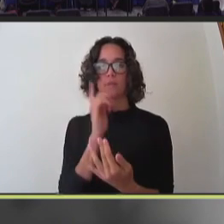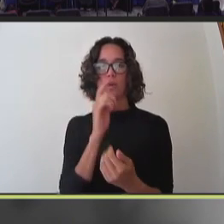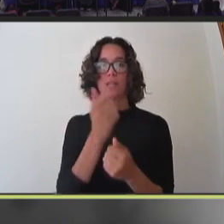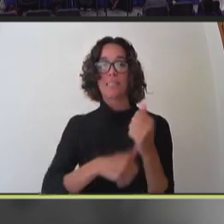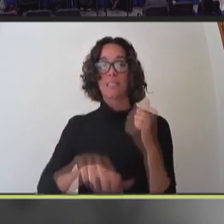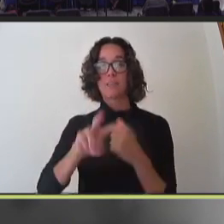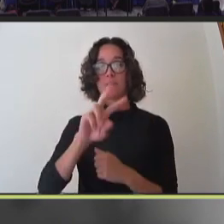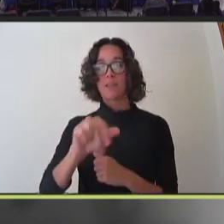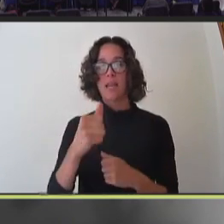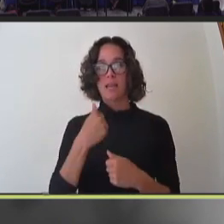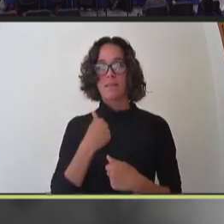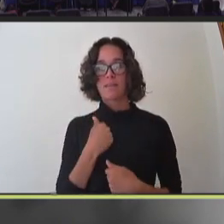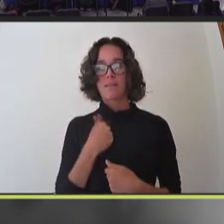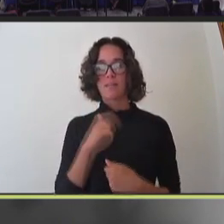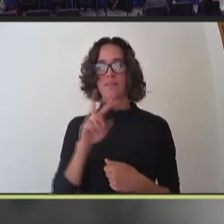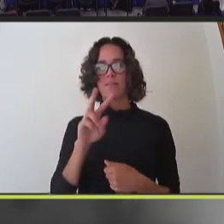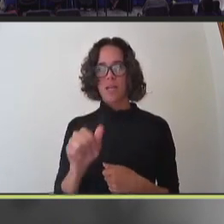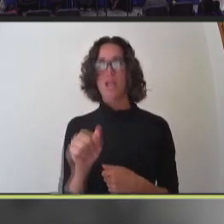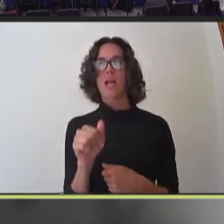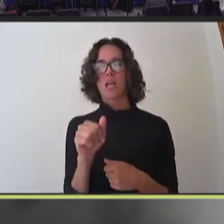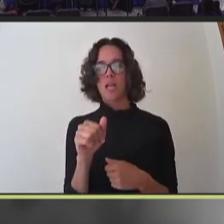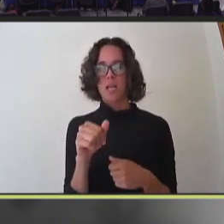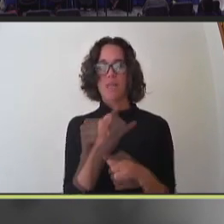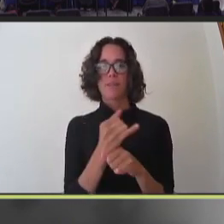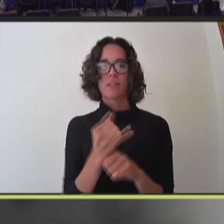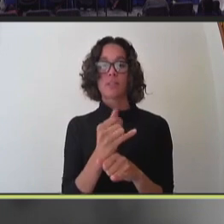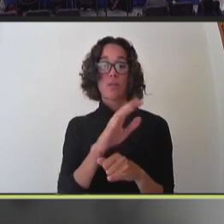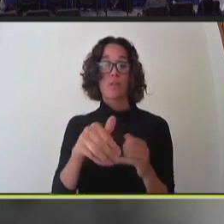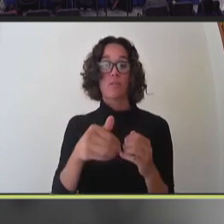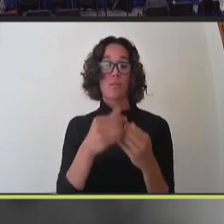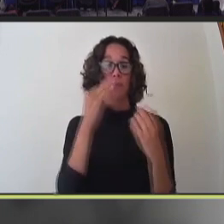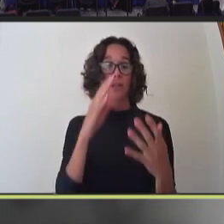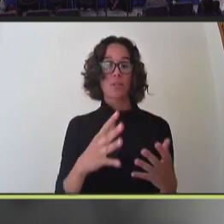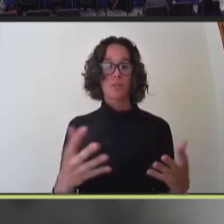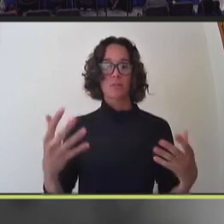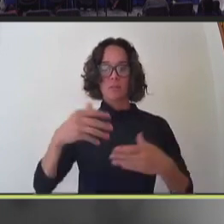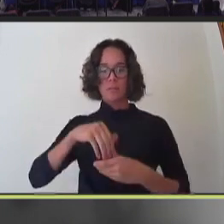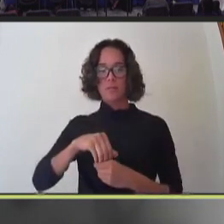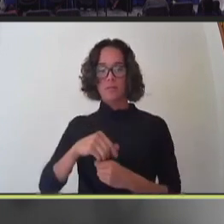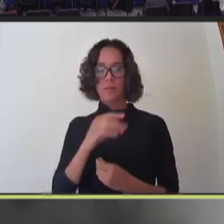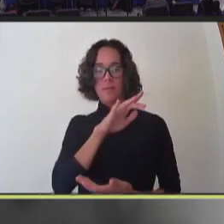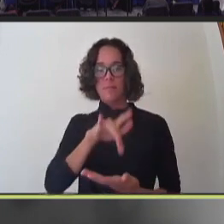that information is pulled into this middleware platform where we do a custom transformation